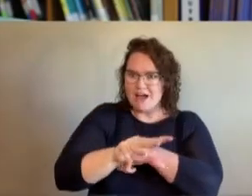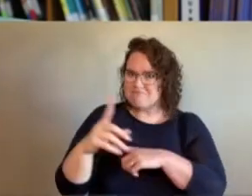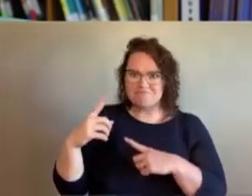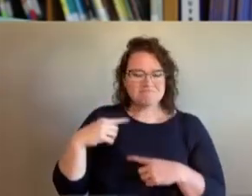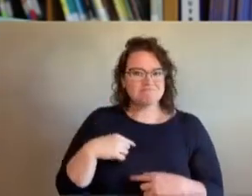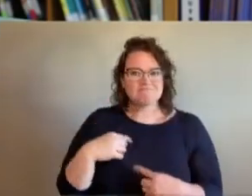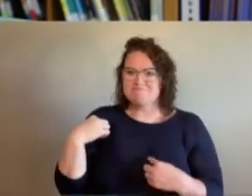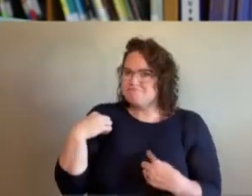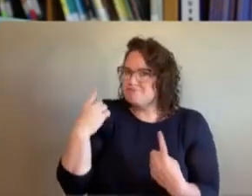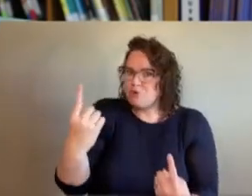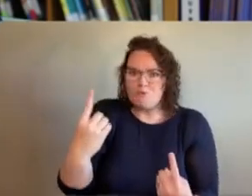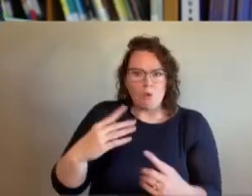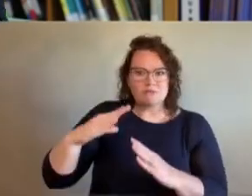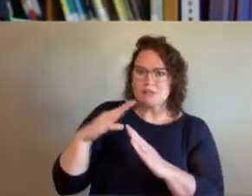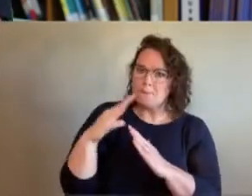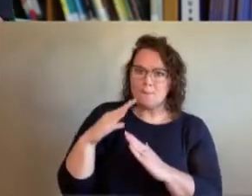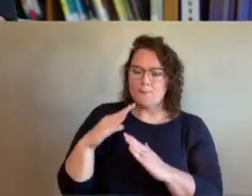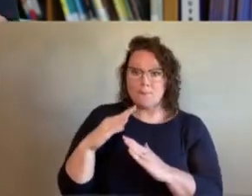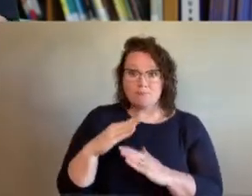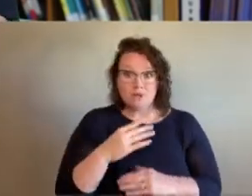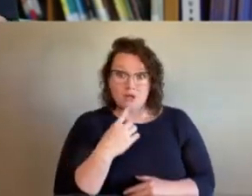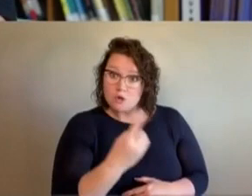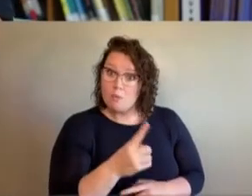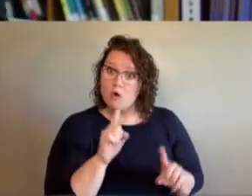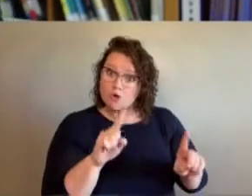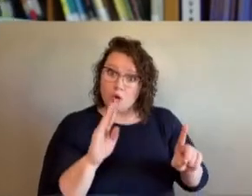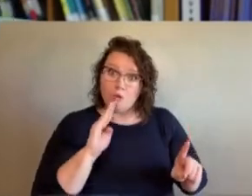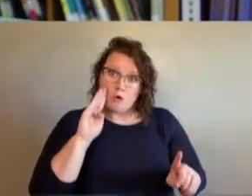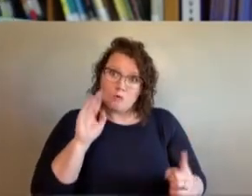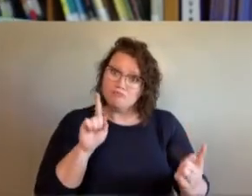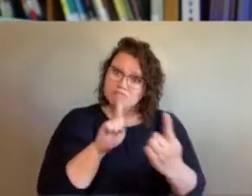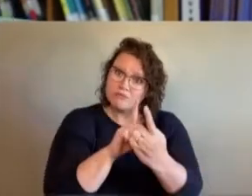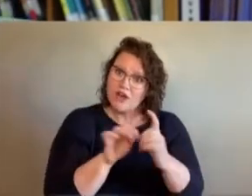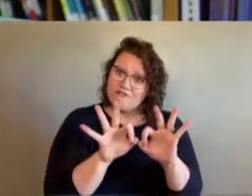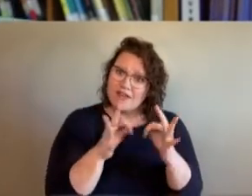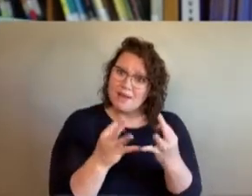Back to your home to your mom and your dad, the advice was the best, better than Jackie had